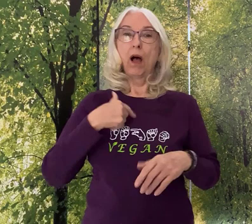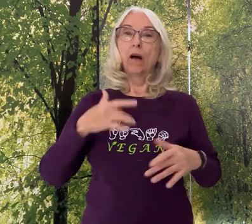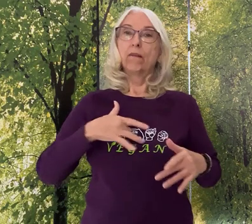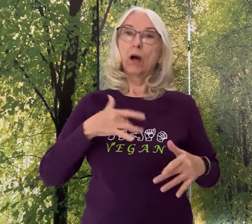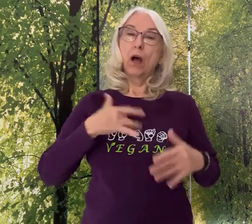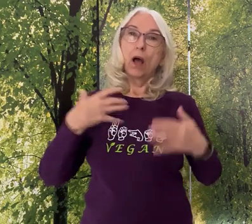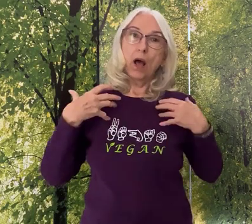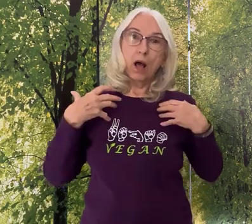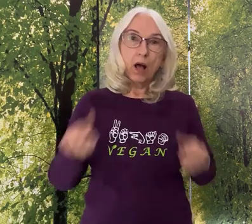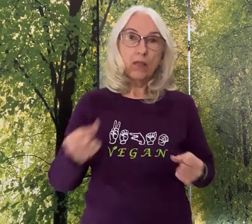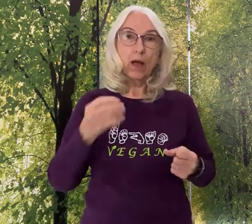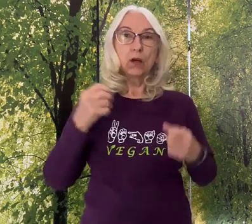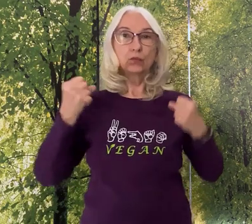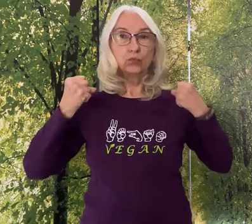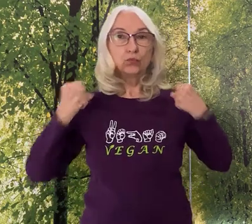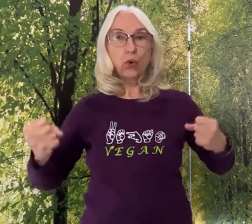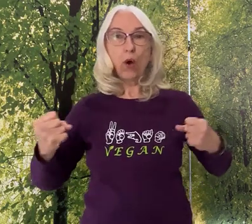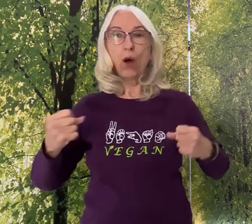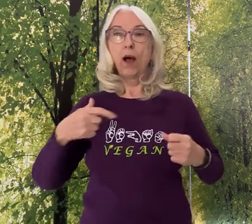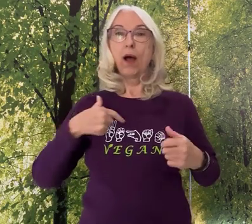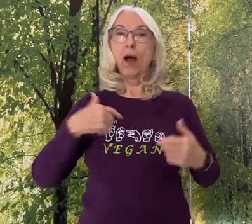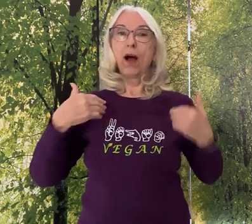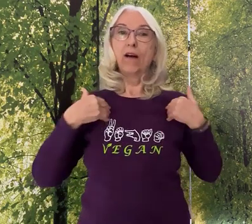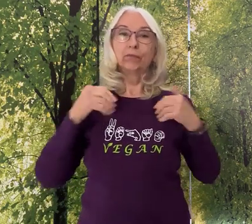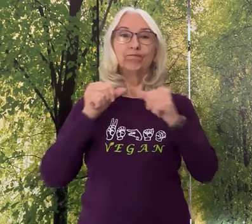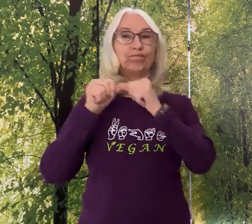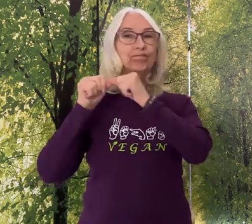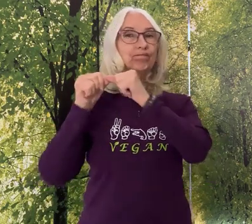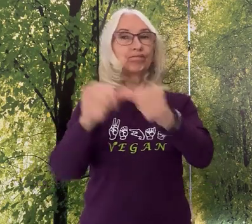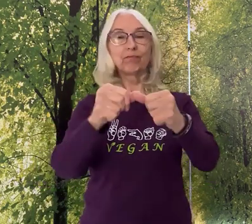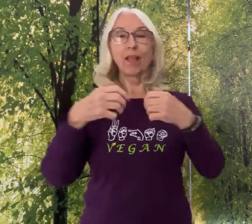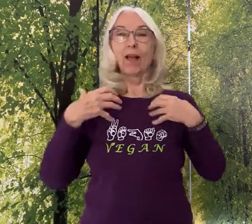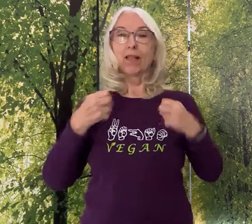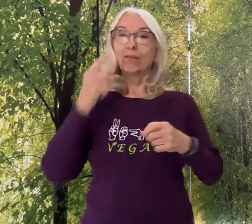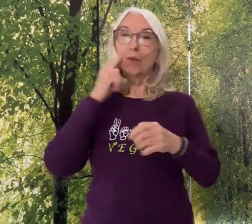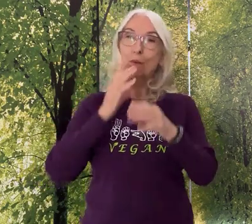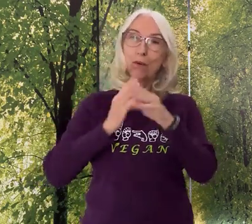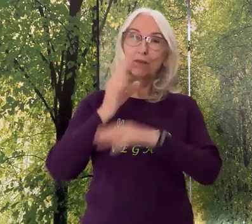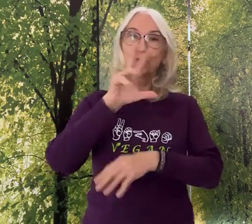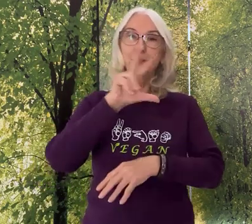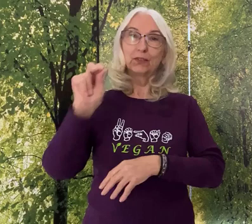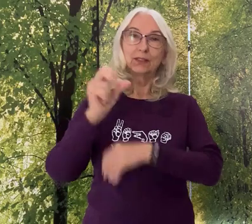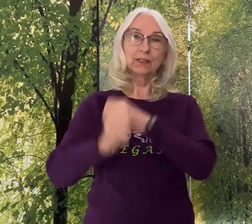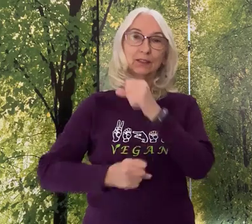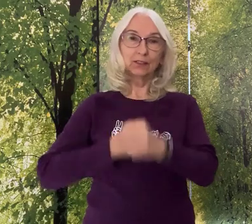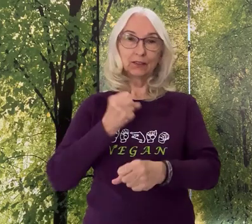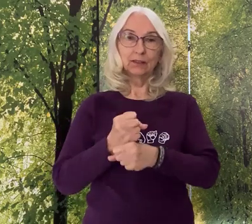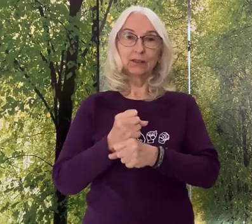I felt healthy and strong. And I have remained healthy for over 30 years.